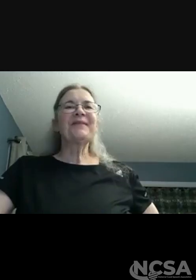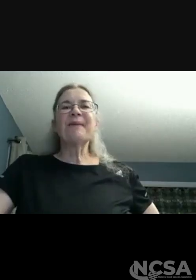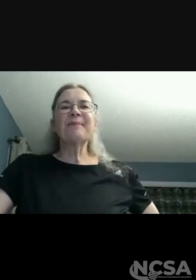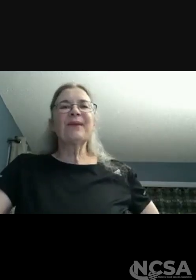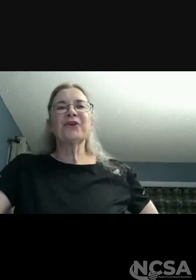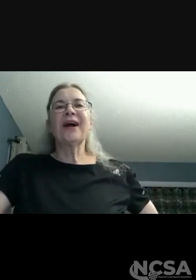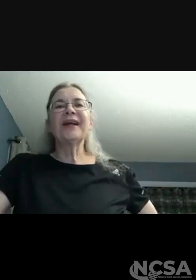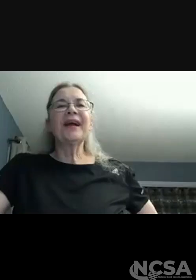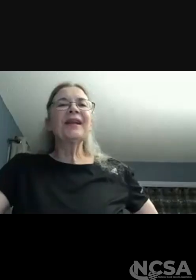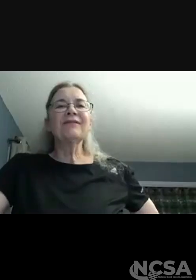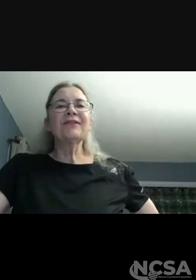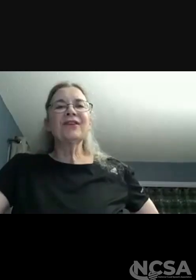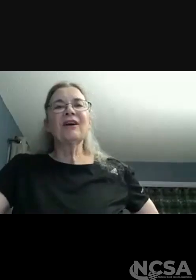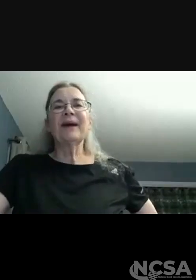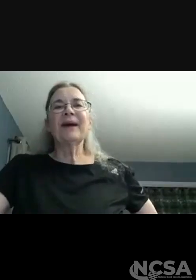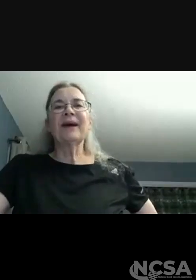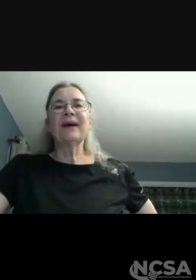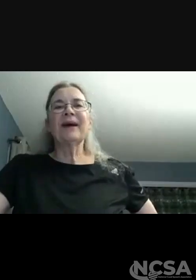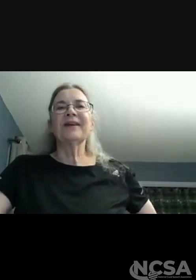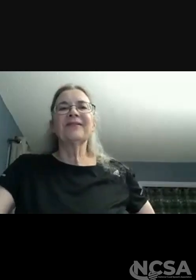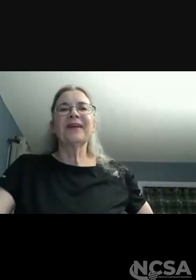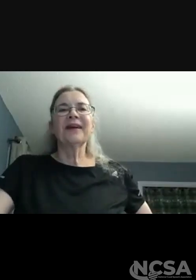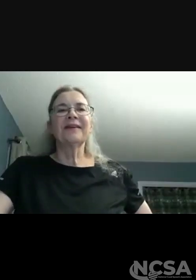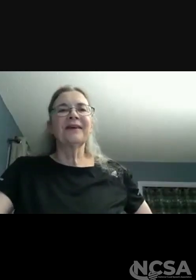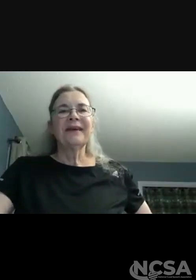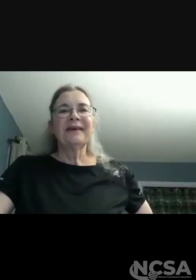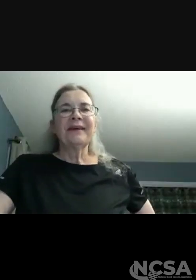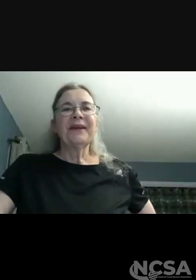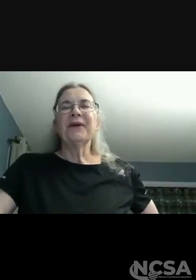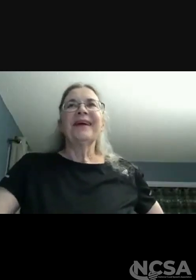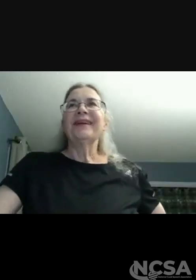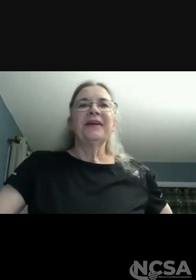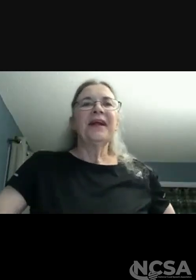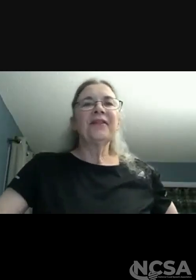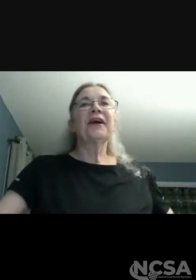No, it's my pleasure. I I love to talk about these things, and you know now that